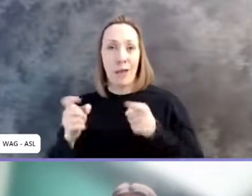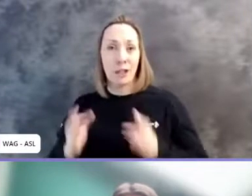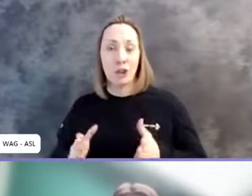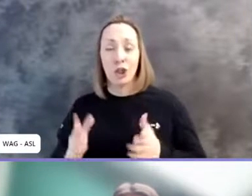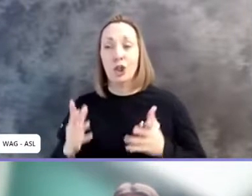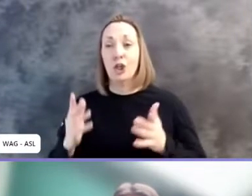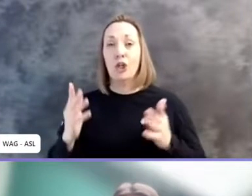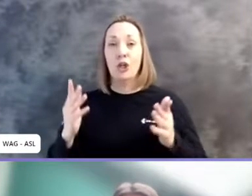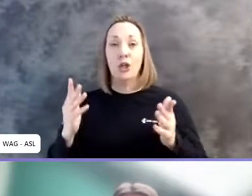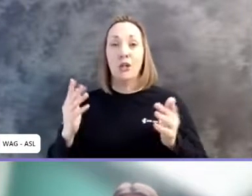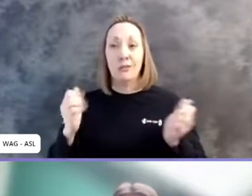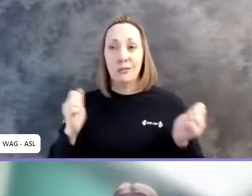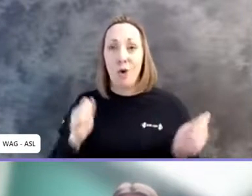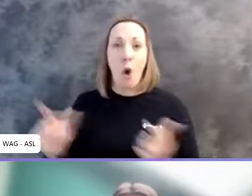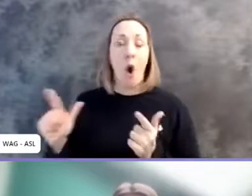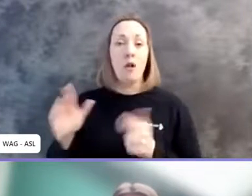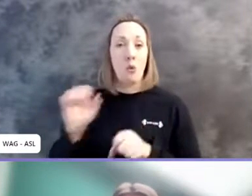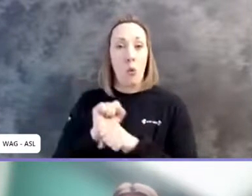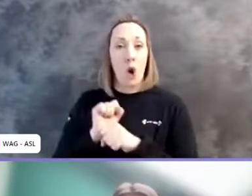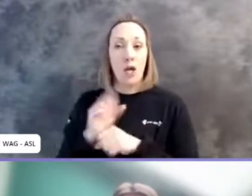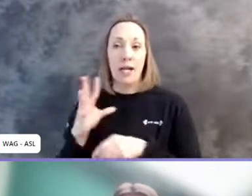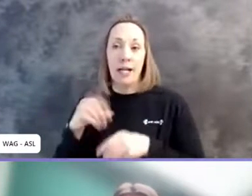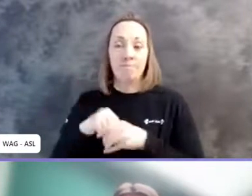is ingrained in your work and your design, engineering,